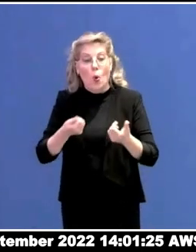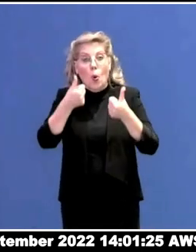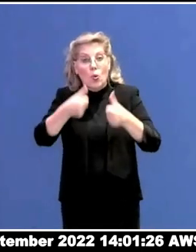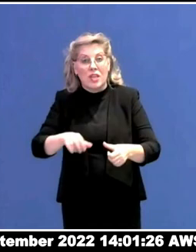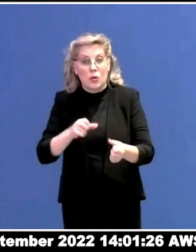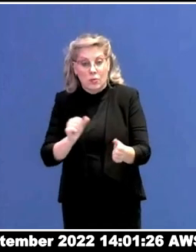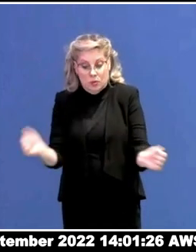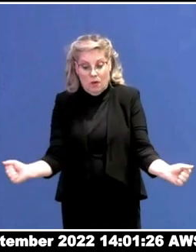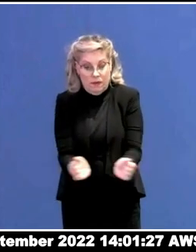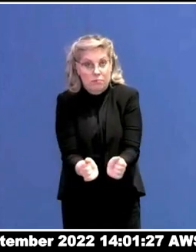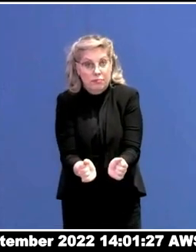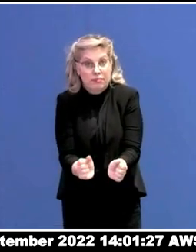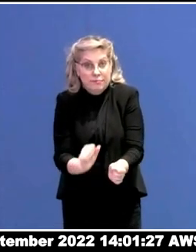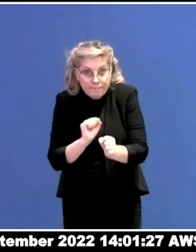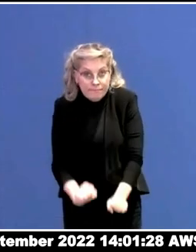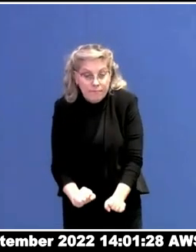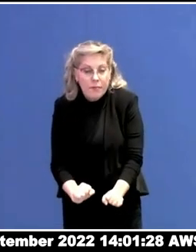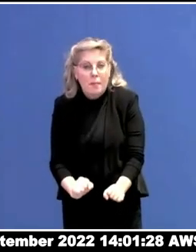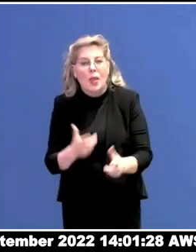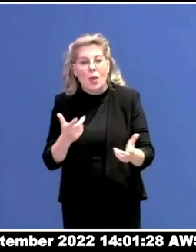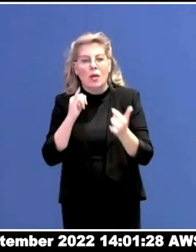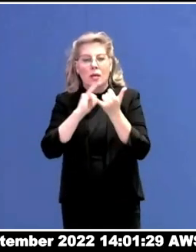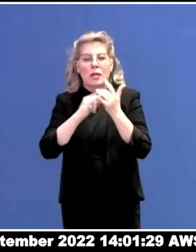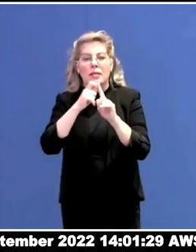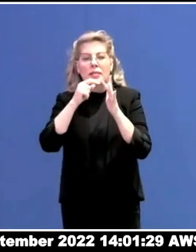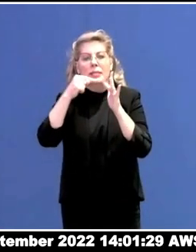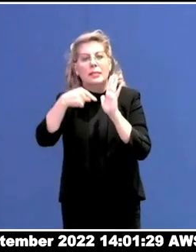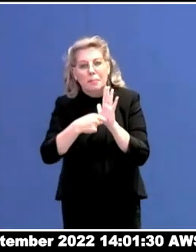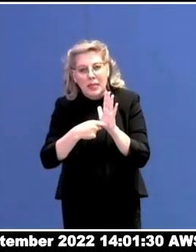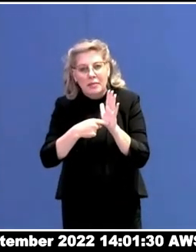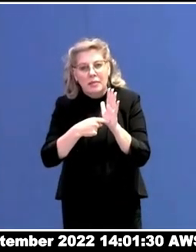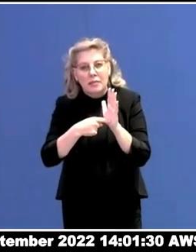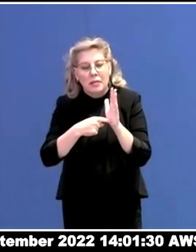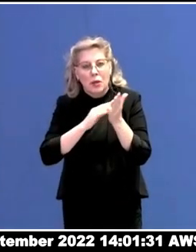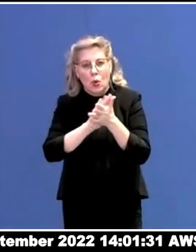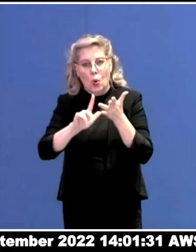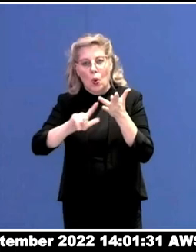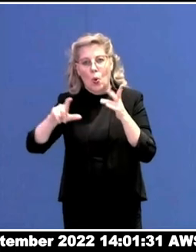Spit hoods. Spit hoods are used more on women with disability than any other cohort